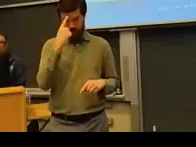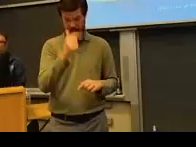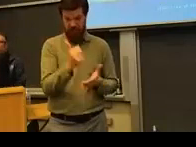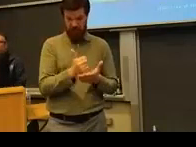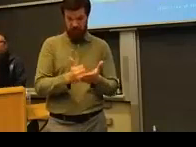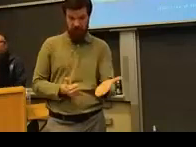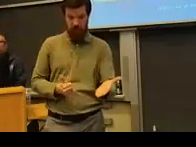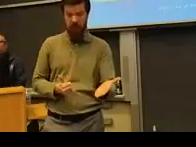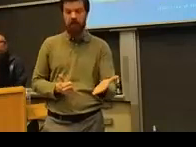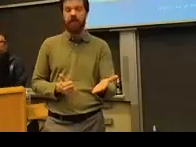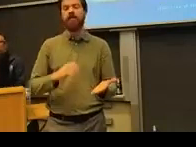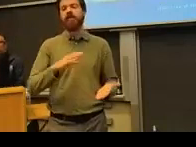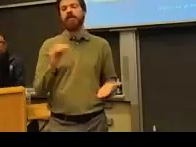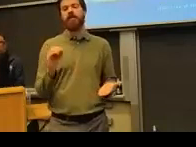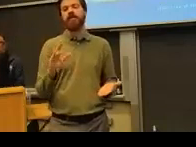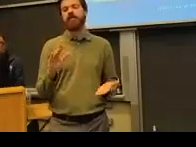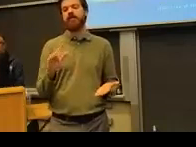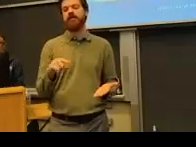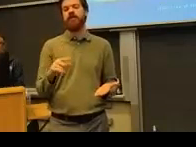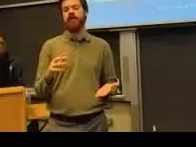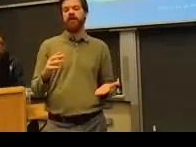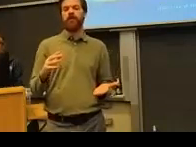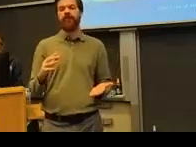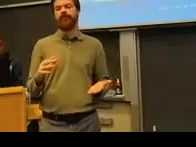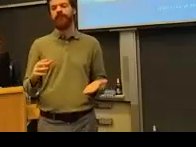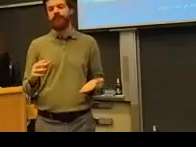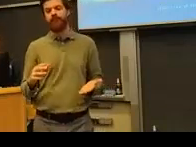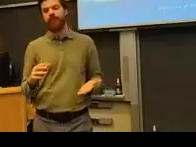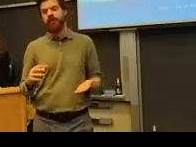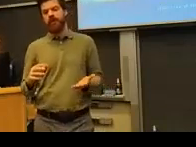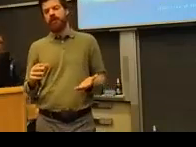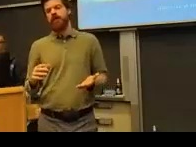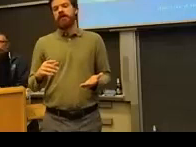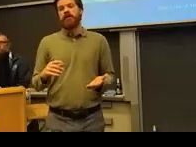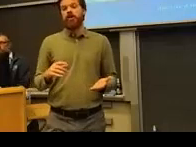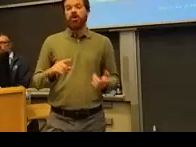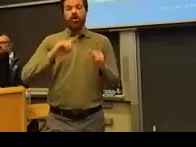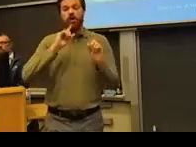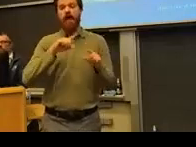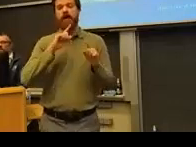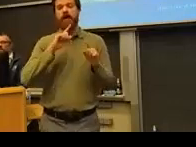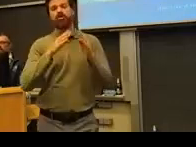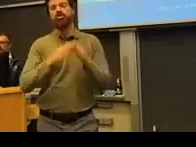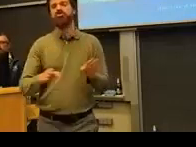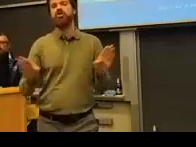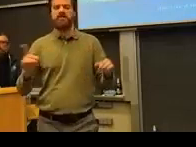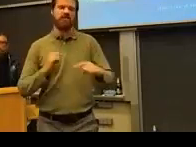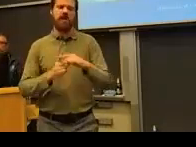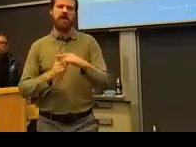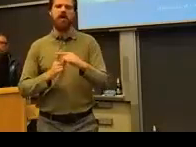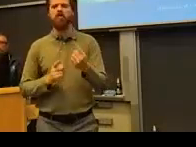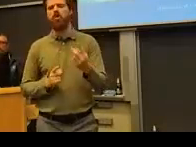and um they the the responses have been generally positive I think one or two patients will have